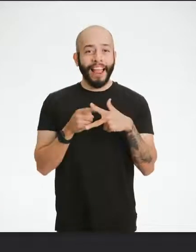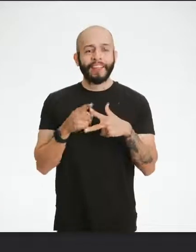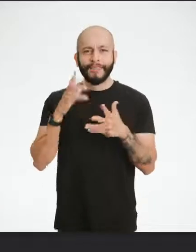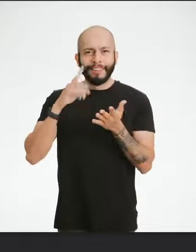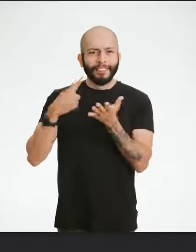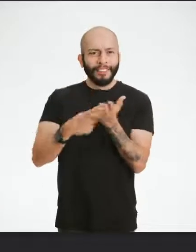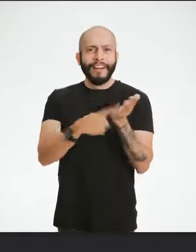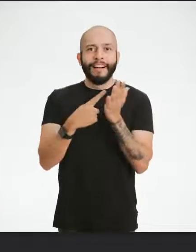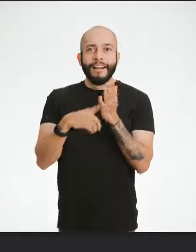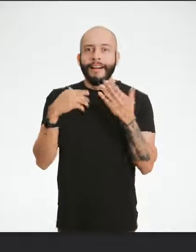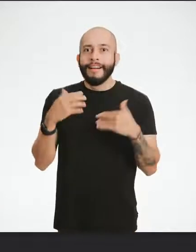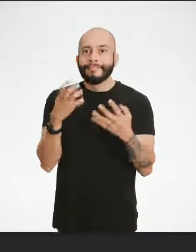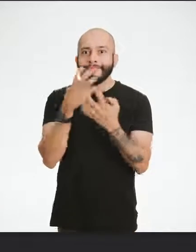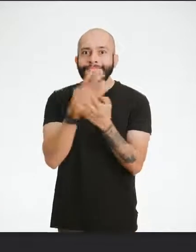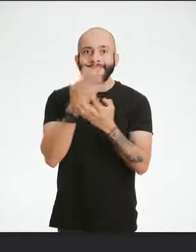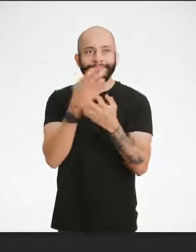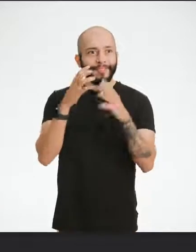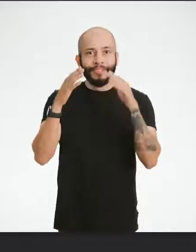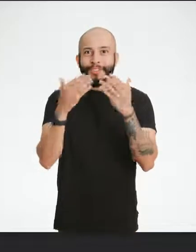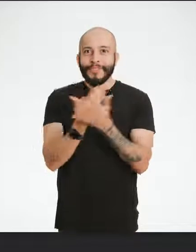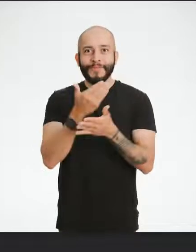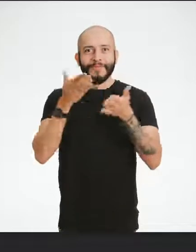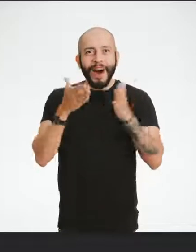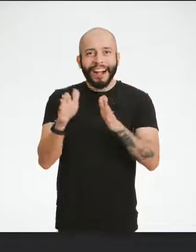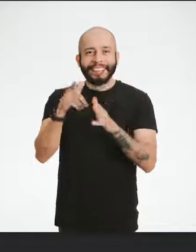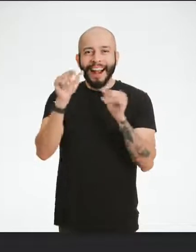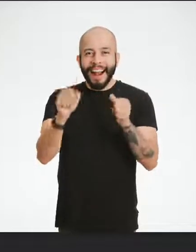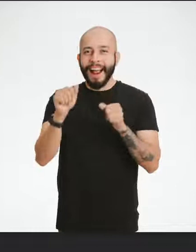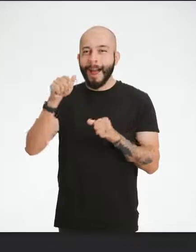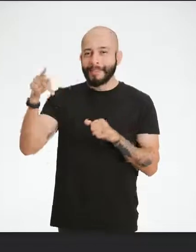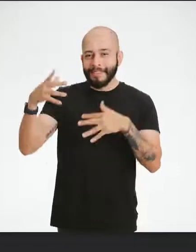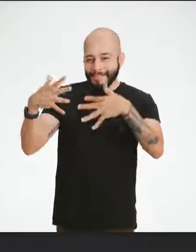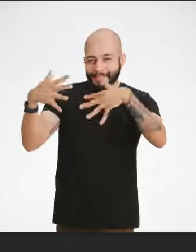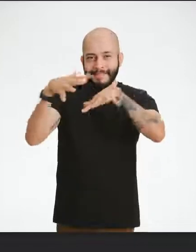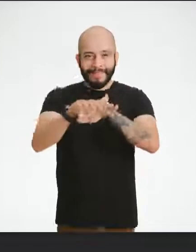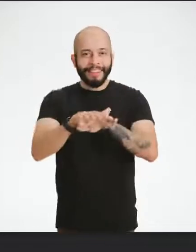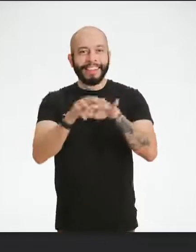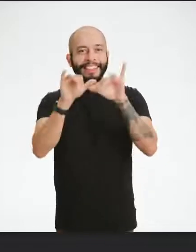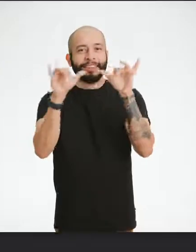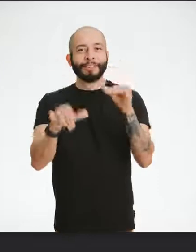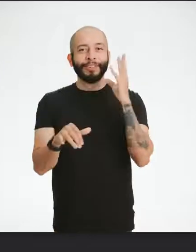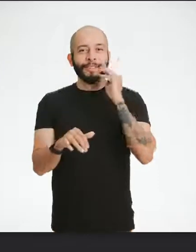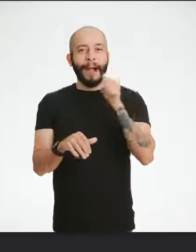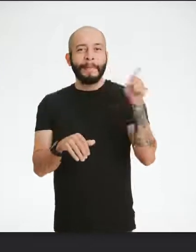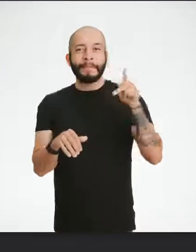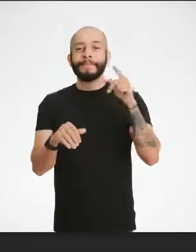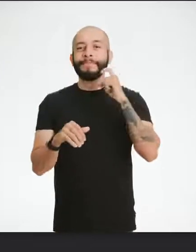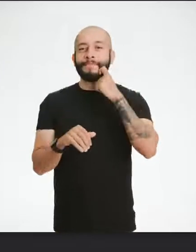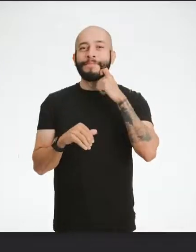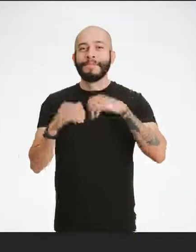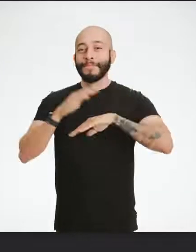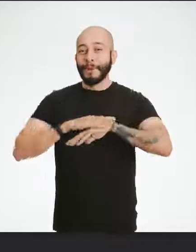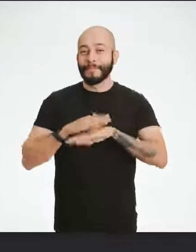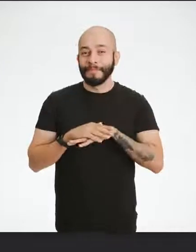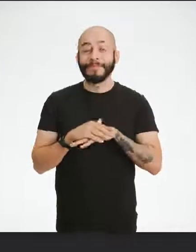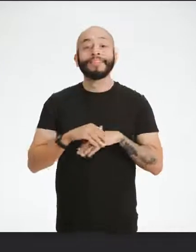Then, we'll share some compelling new ways your apps can integrate with the system experience on Apple platforms.